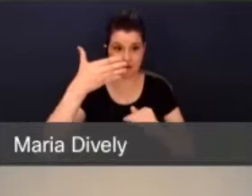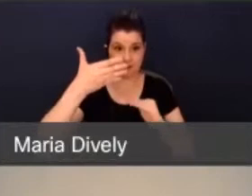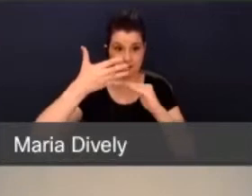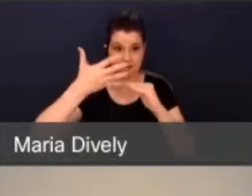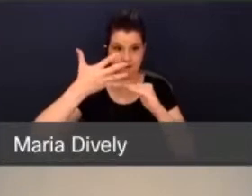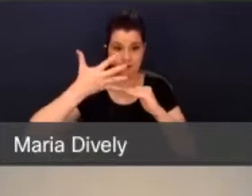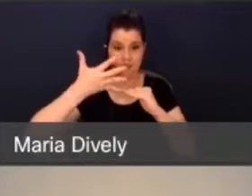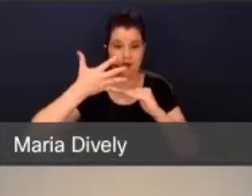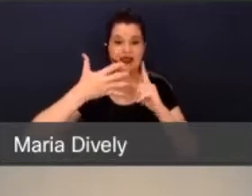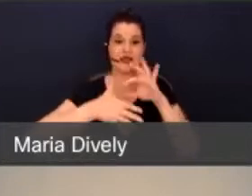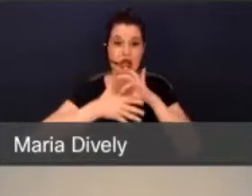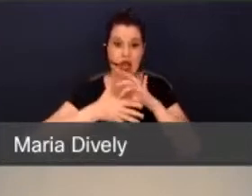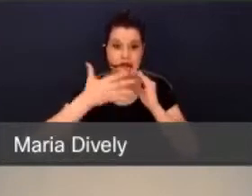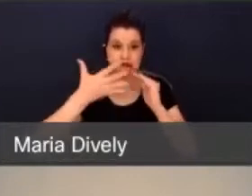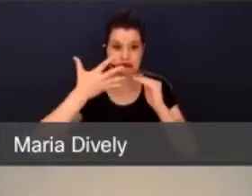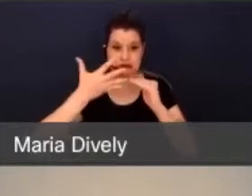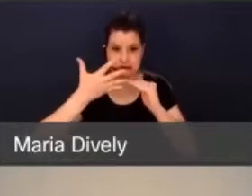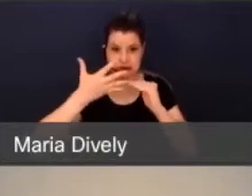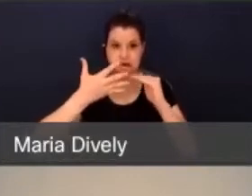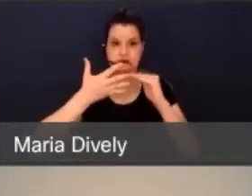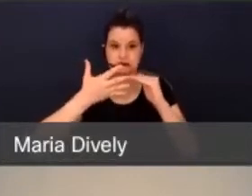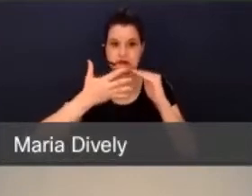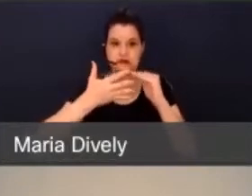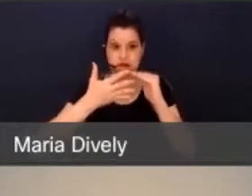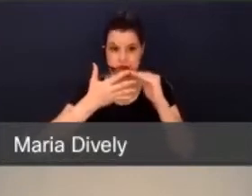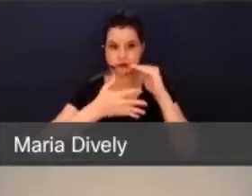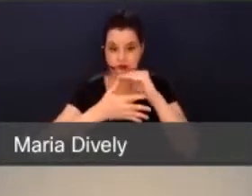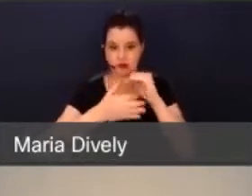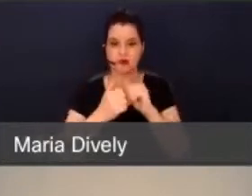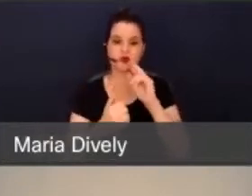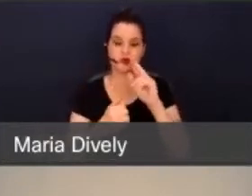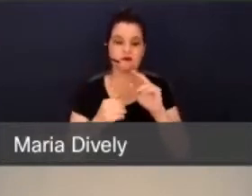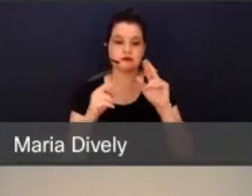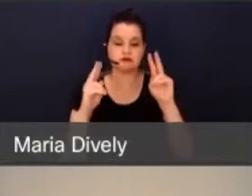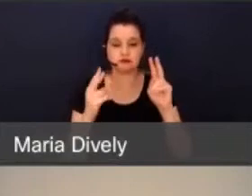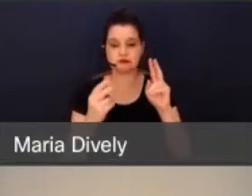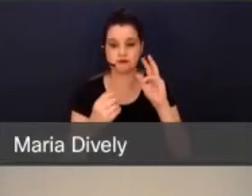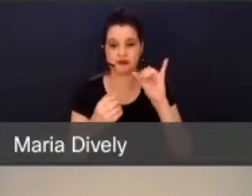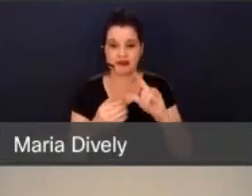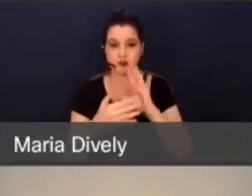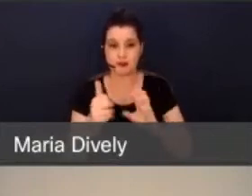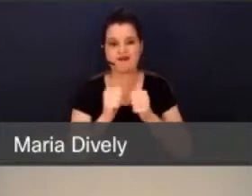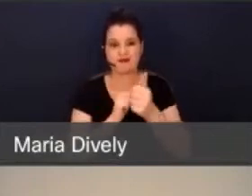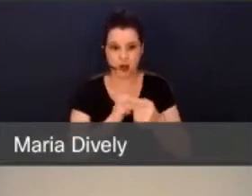the content that stacks up on top of that slide item or that slide title would be the following items that you want